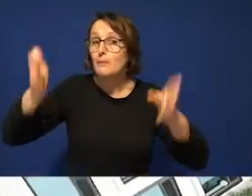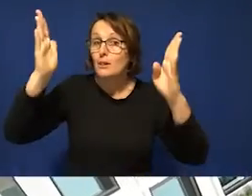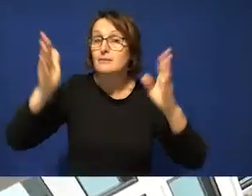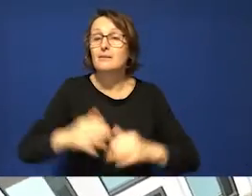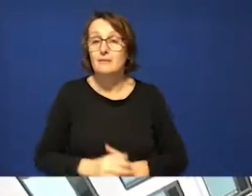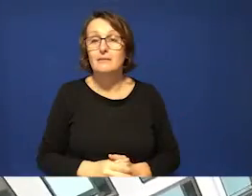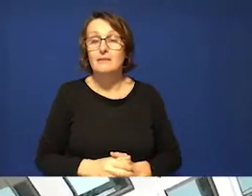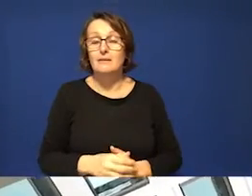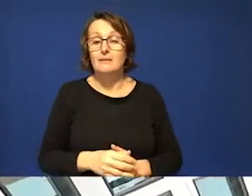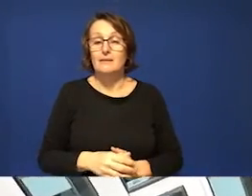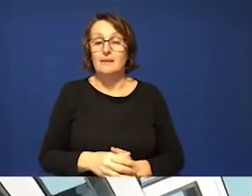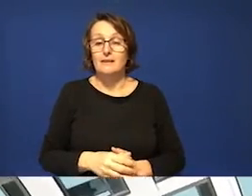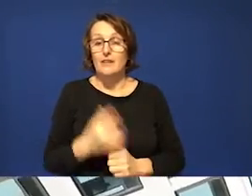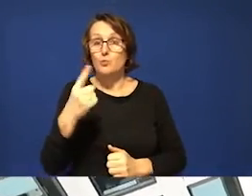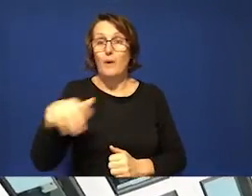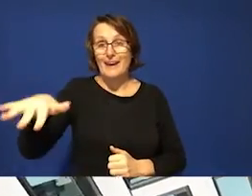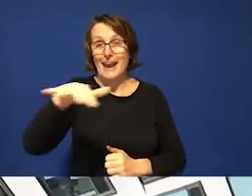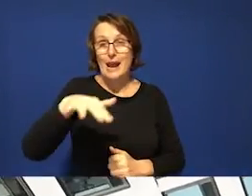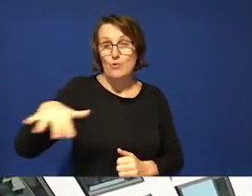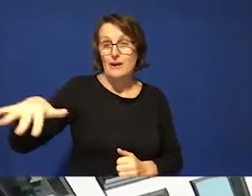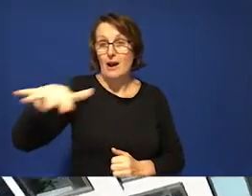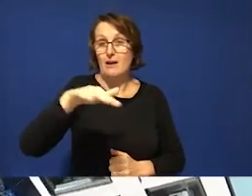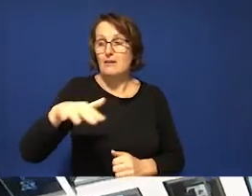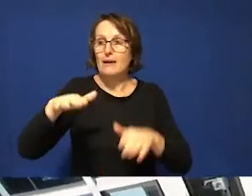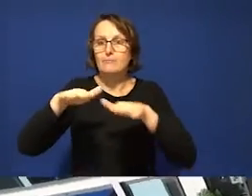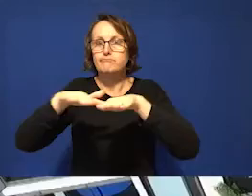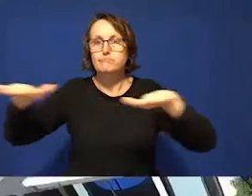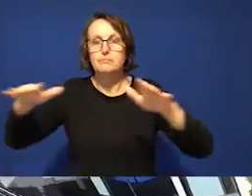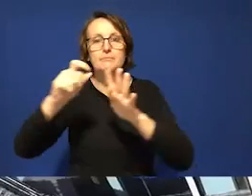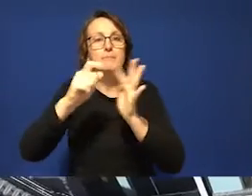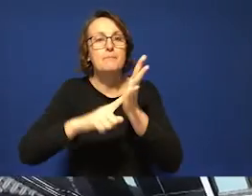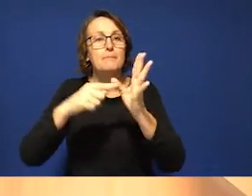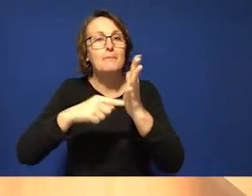there is an area there which is a very large platform, which a few people reckon